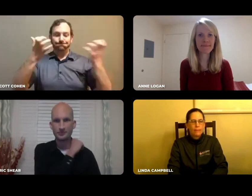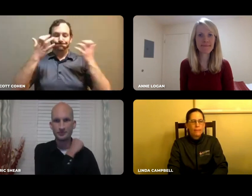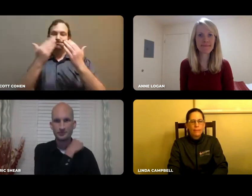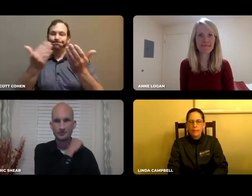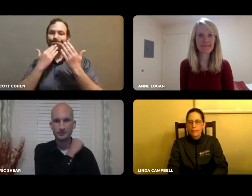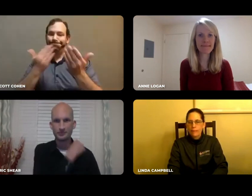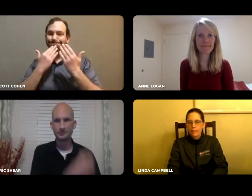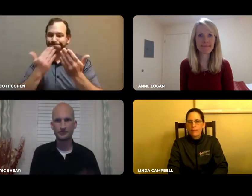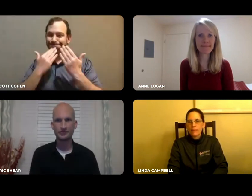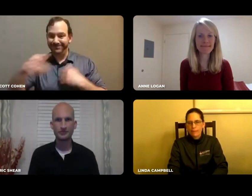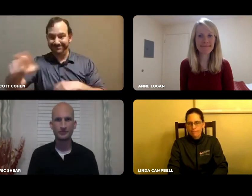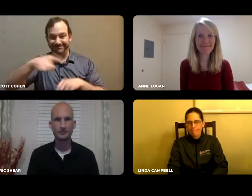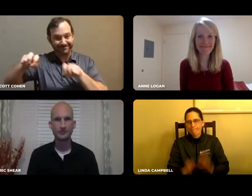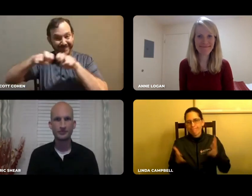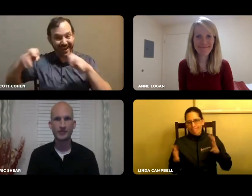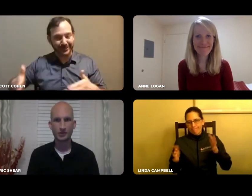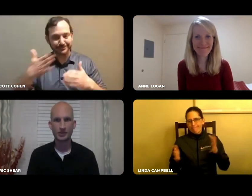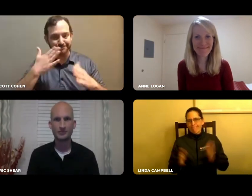Thank you to everyone on the panel